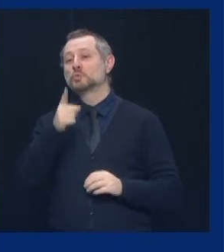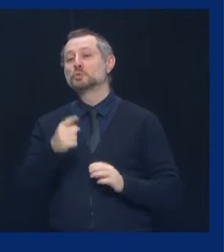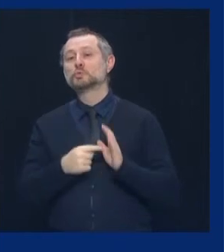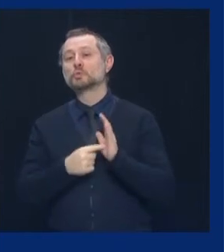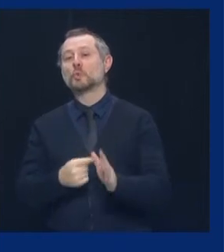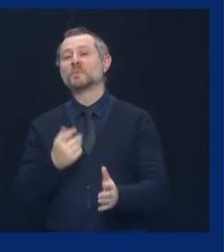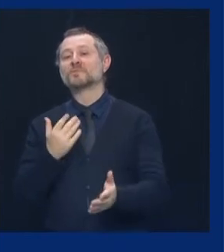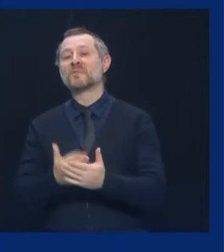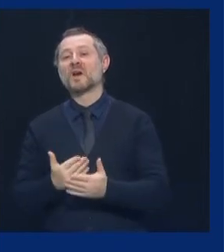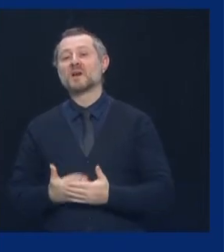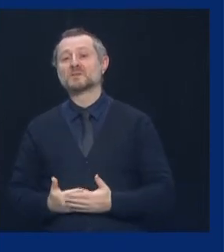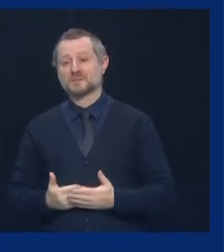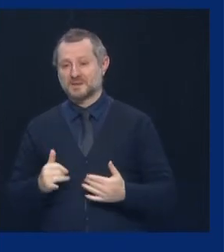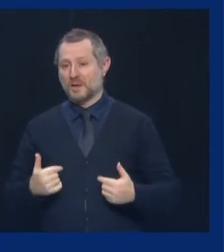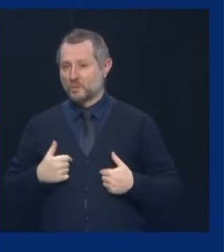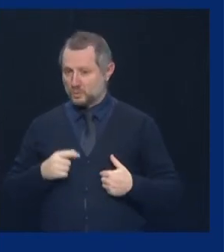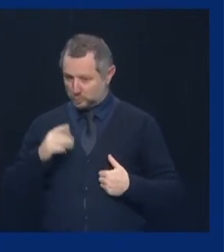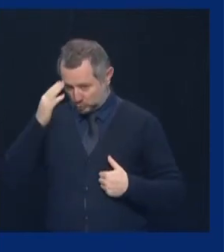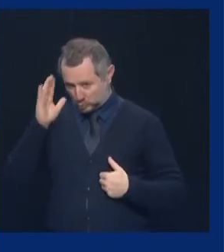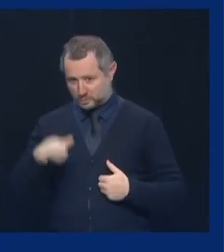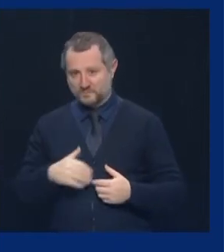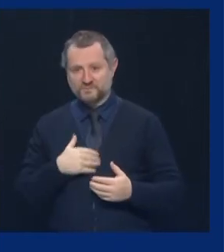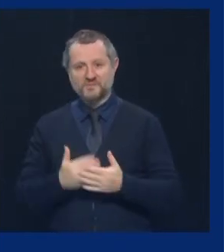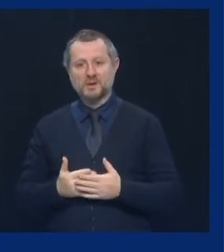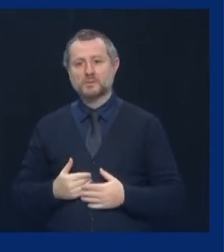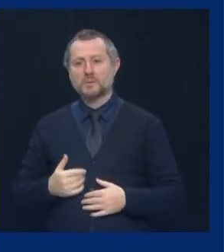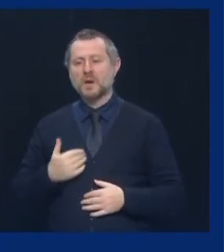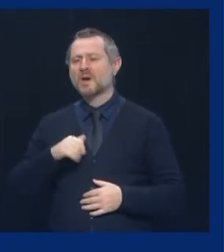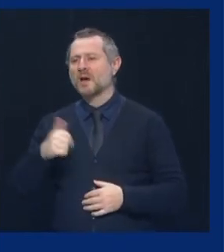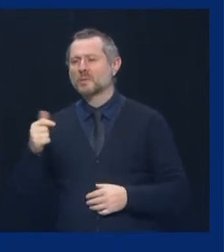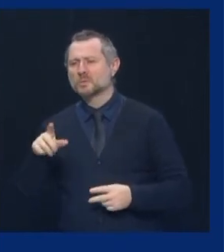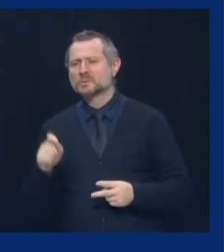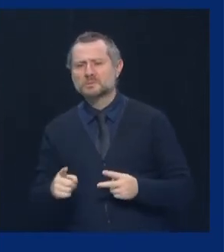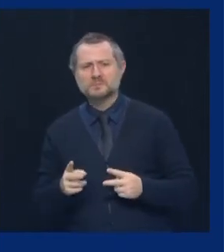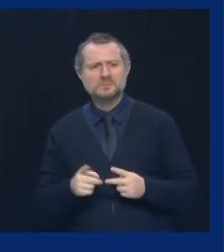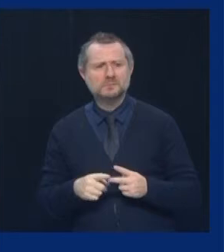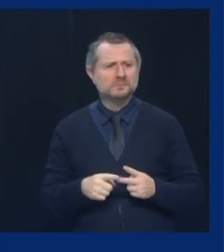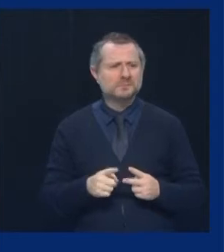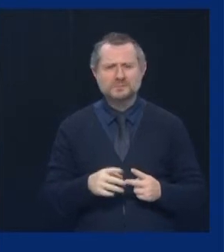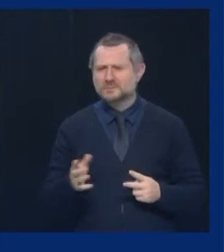THE EXPRESSION "THE TRUTH WILL